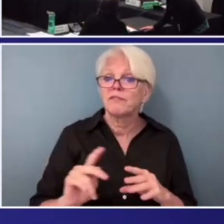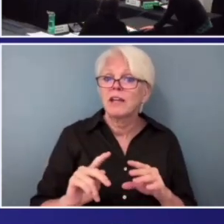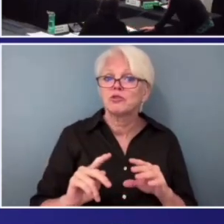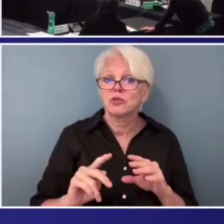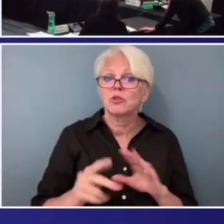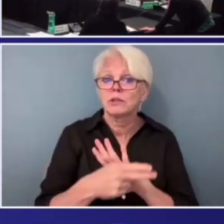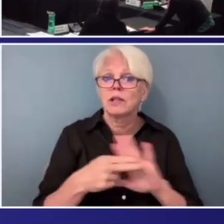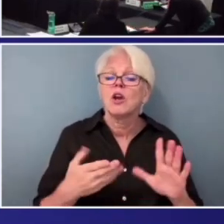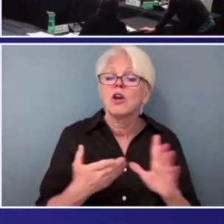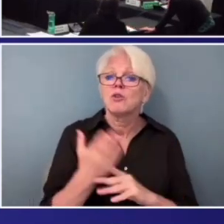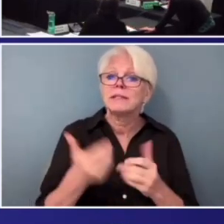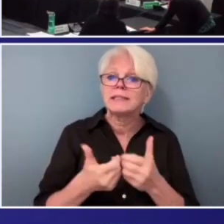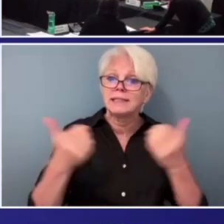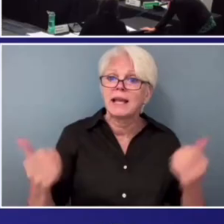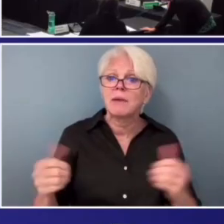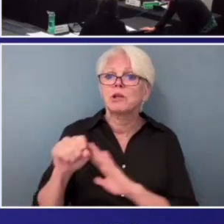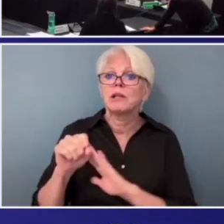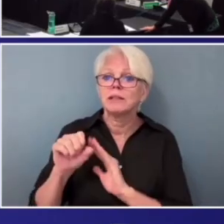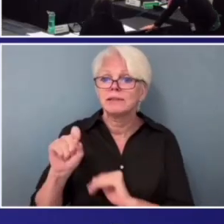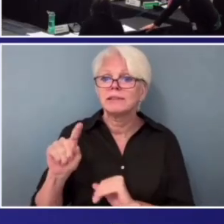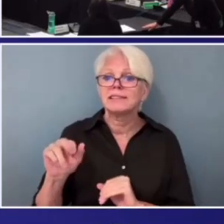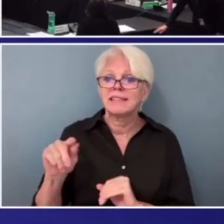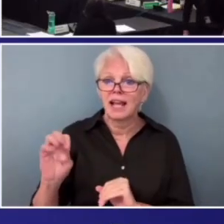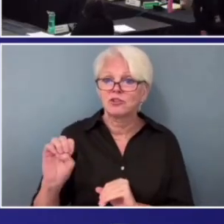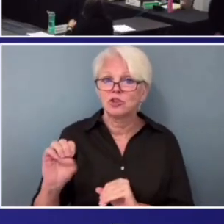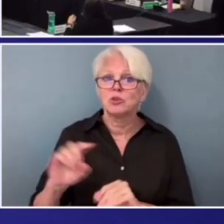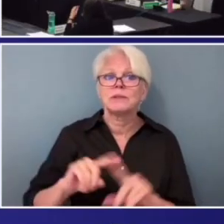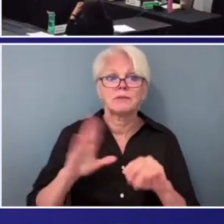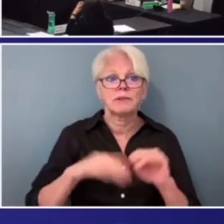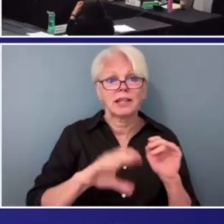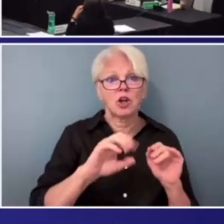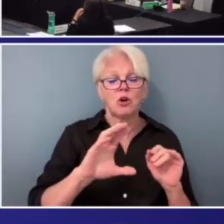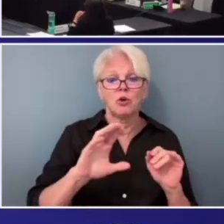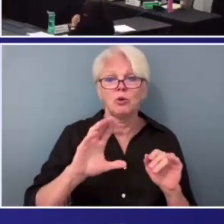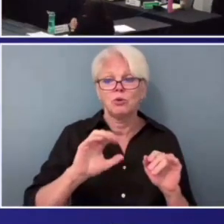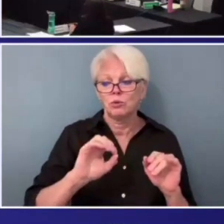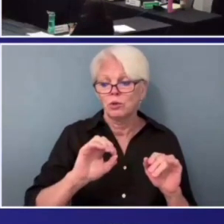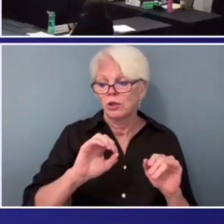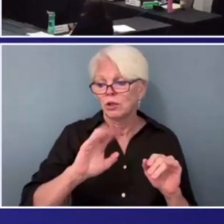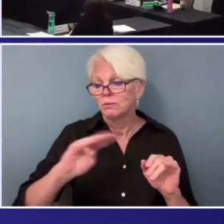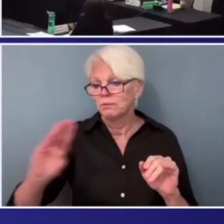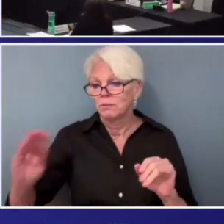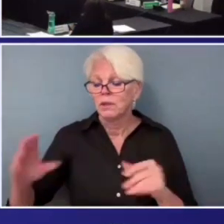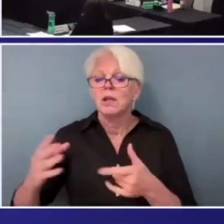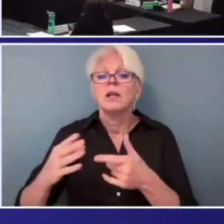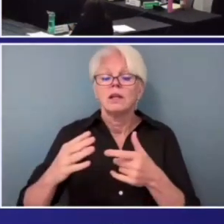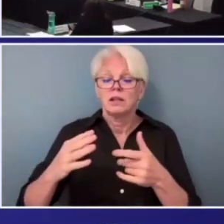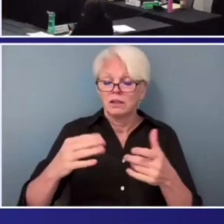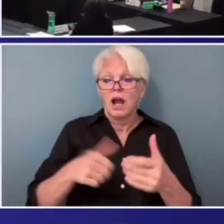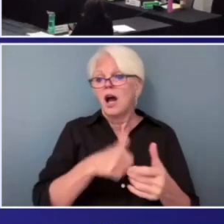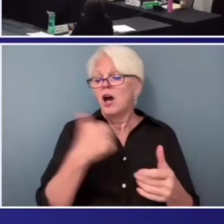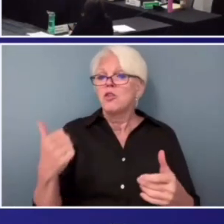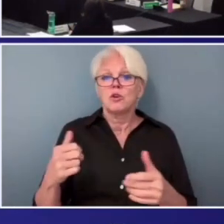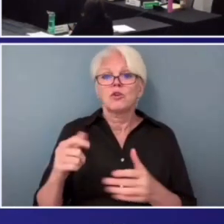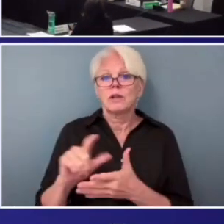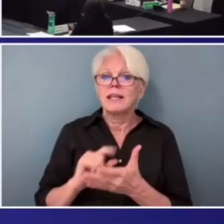statute outside of OBBB that could solve the issue, but there's no guarantee of that. And, you know, we rarely have a week